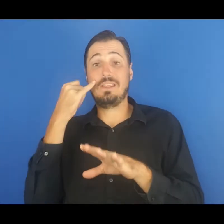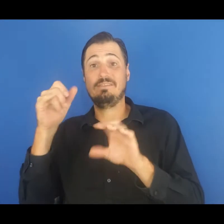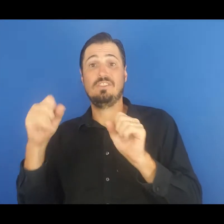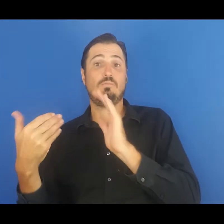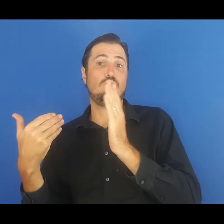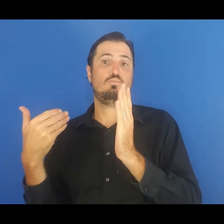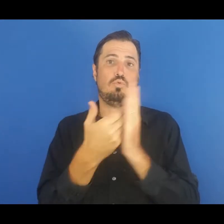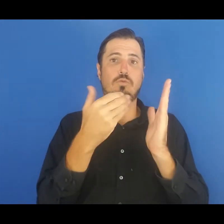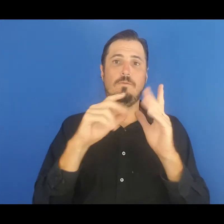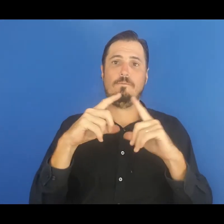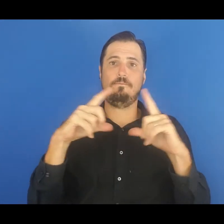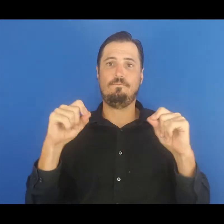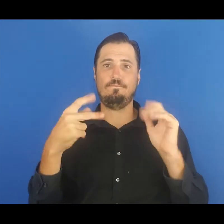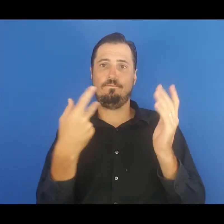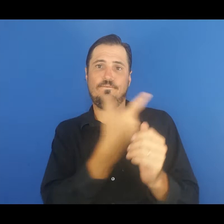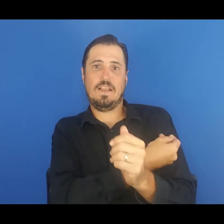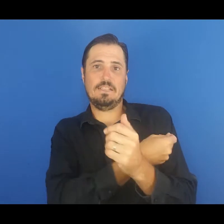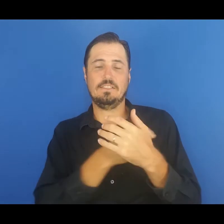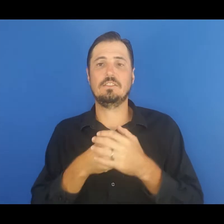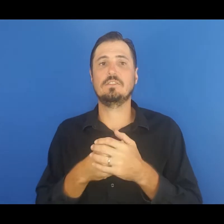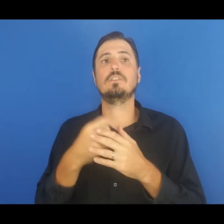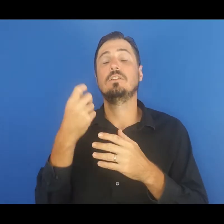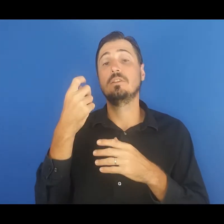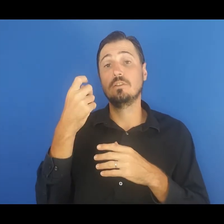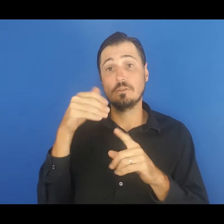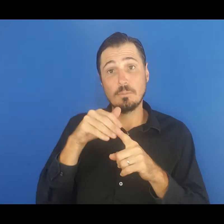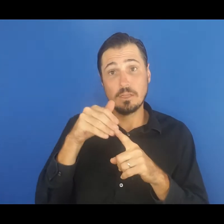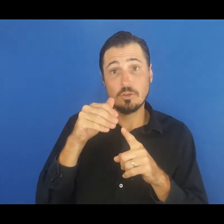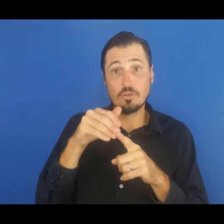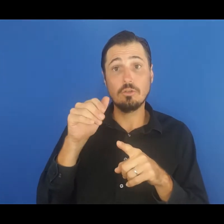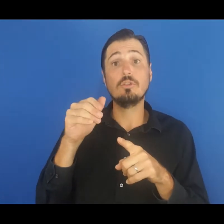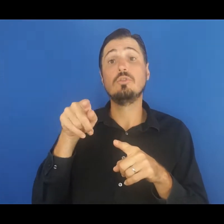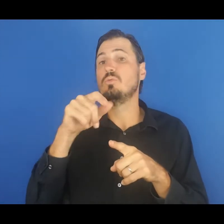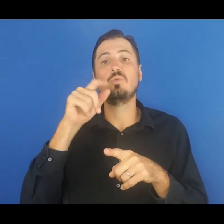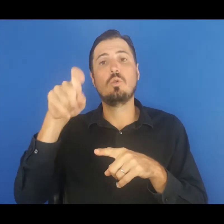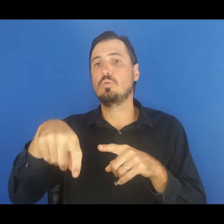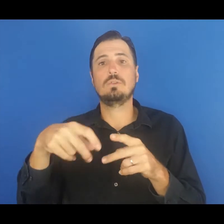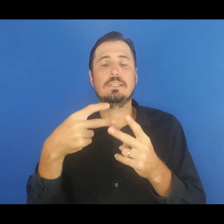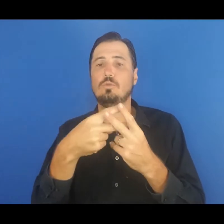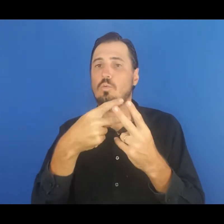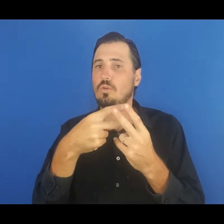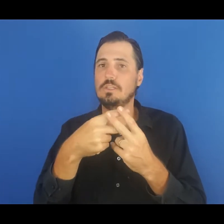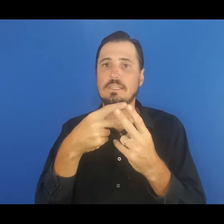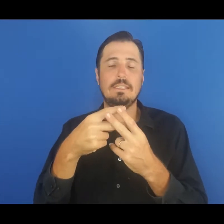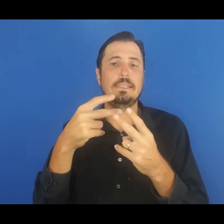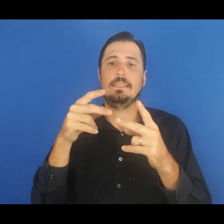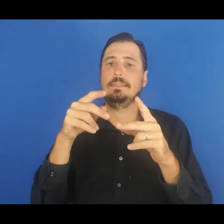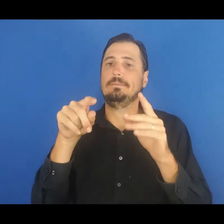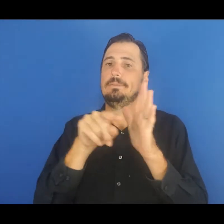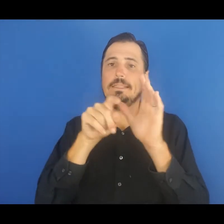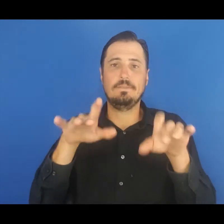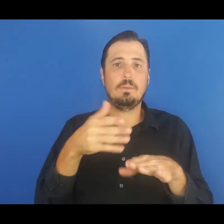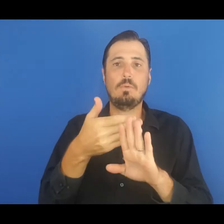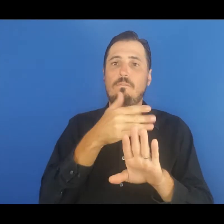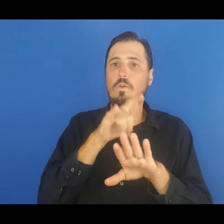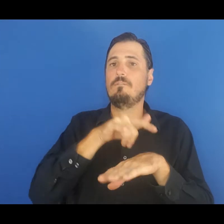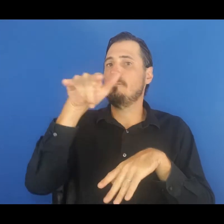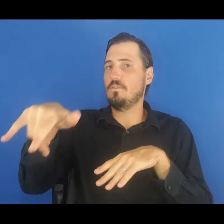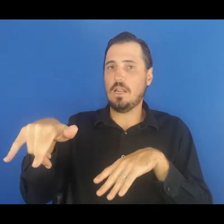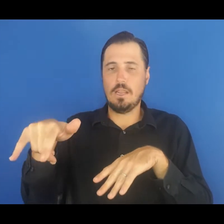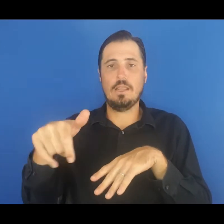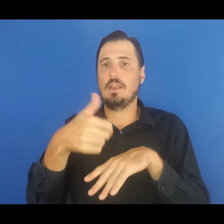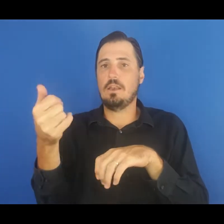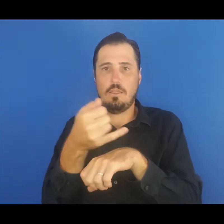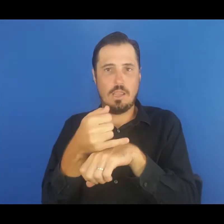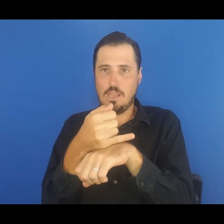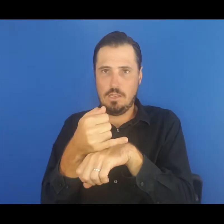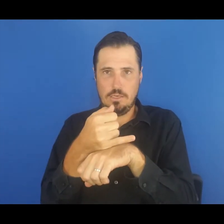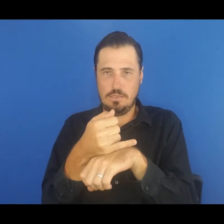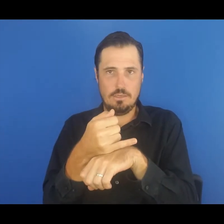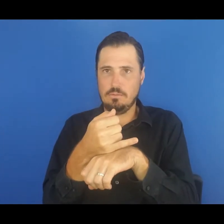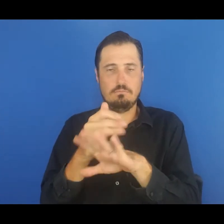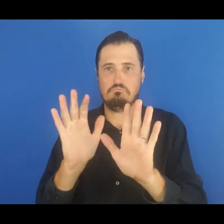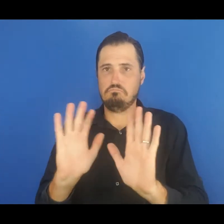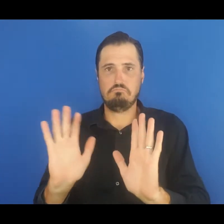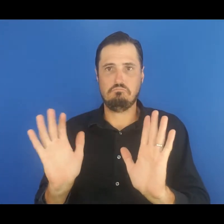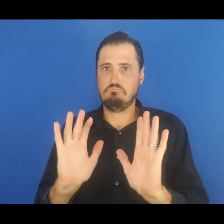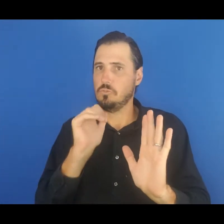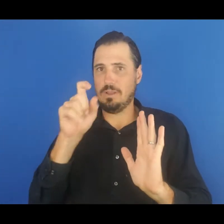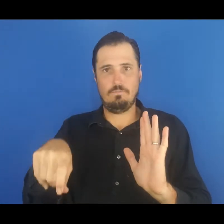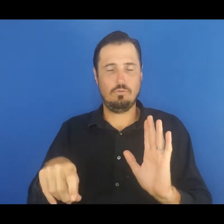As a reminder, the interisland travel quarantine has been lifted. Interisland travelers are no longer required to complete a Safe Travels profile to travel between islands